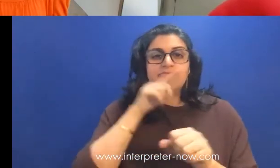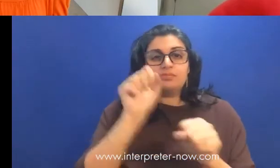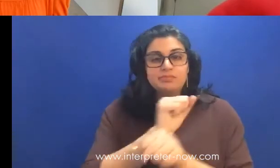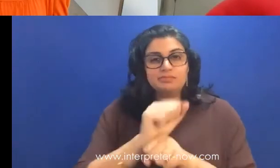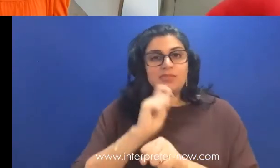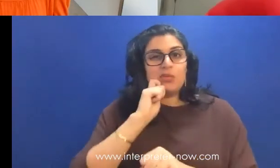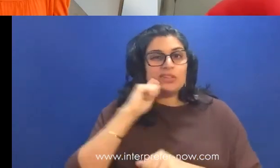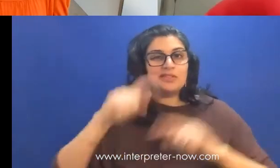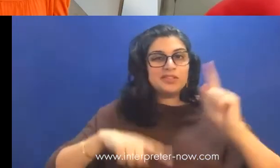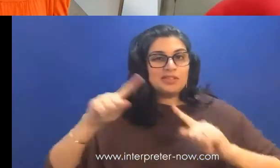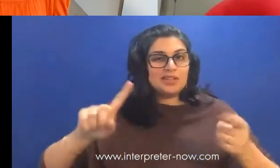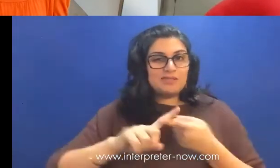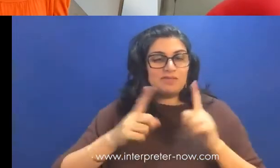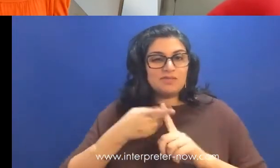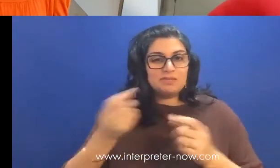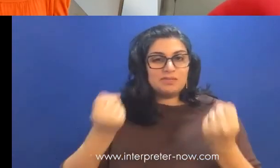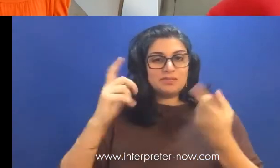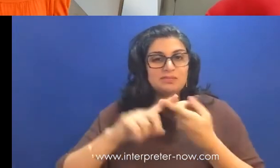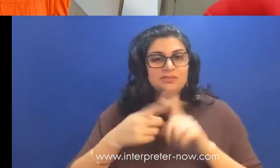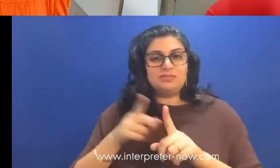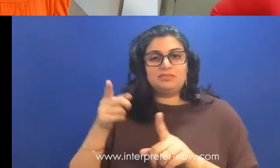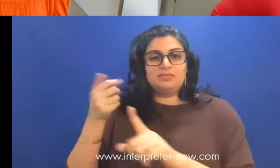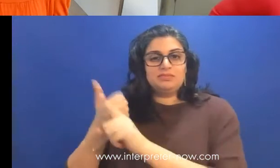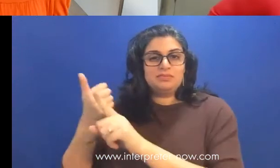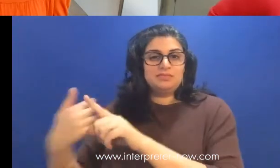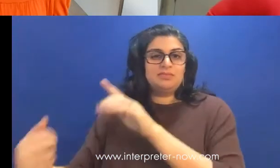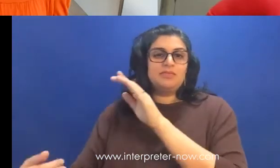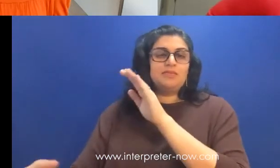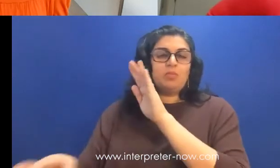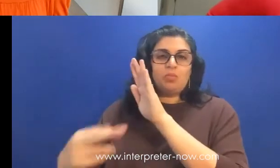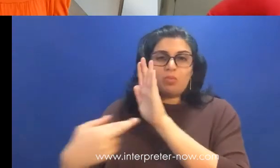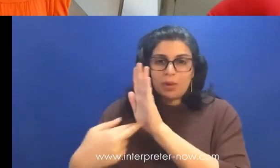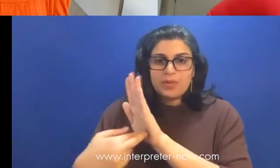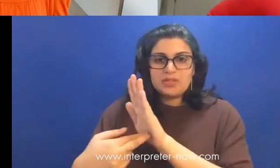I have many friends who do represent the Black American community, but what I found is that